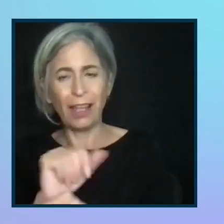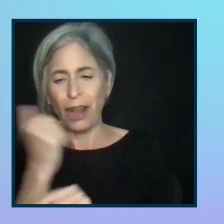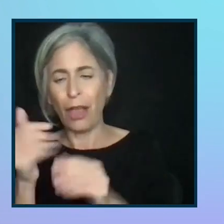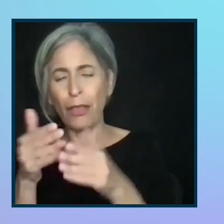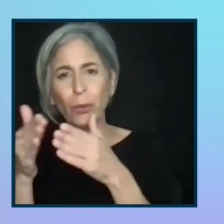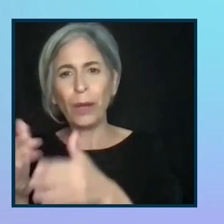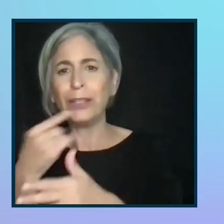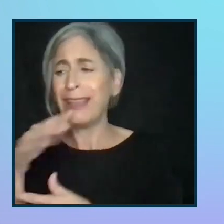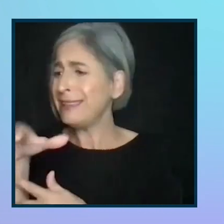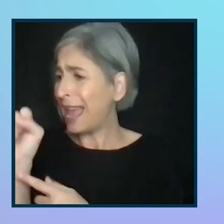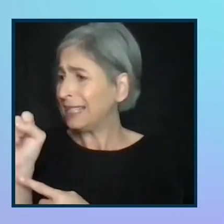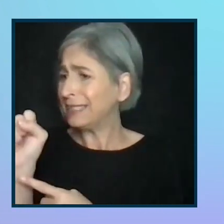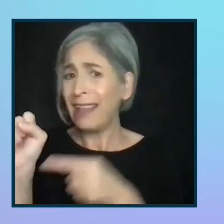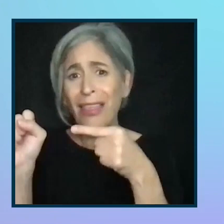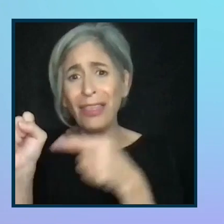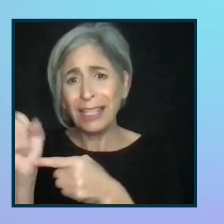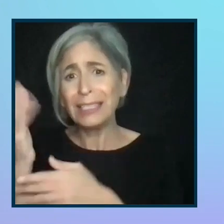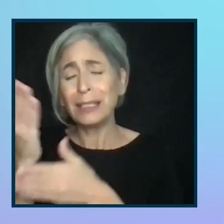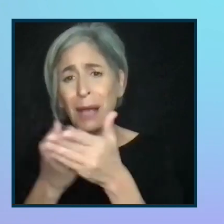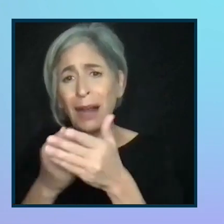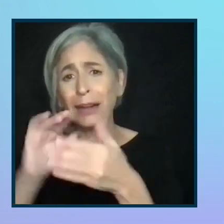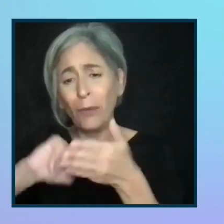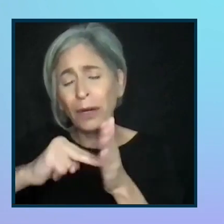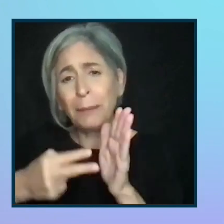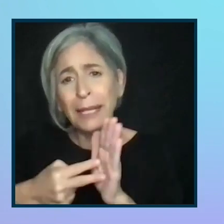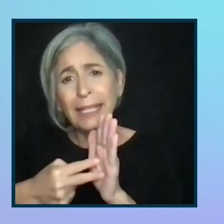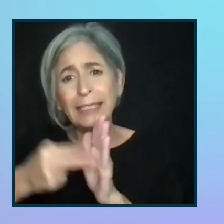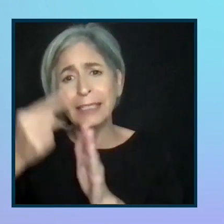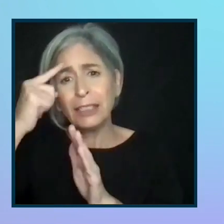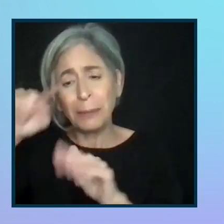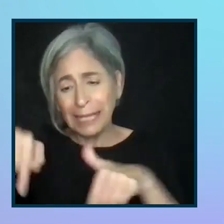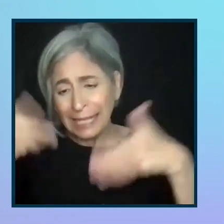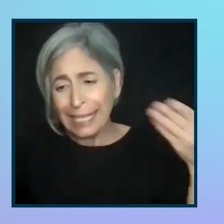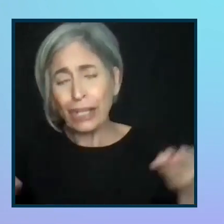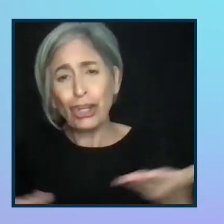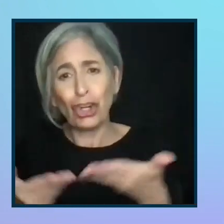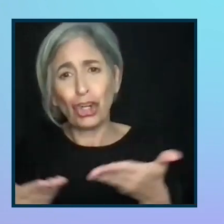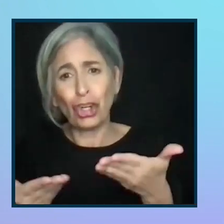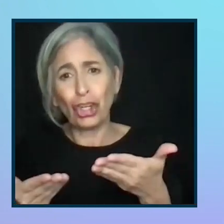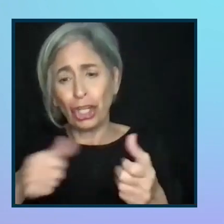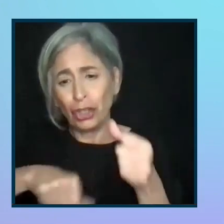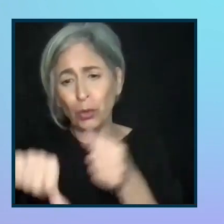yeah, this is part of what it means to be here, to be around here.